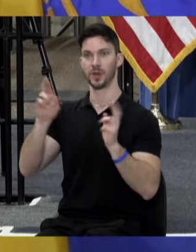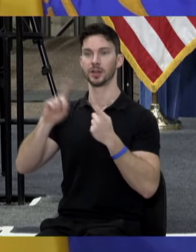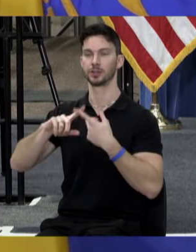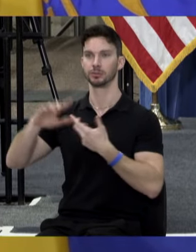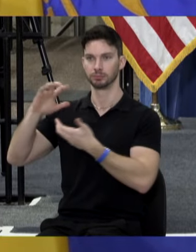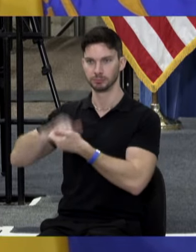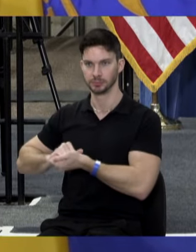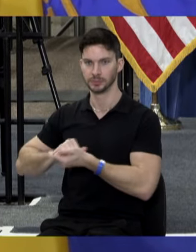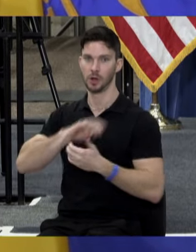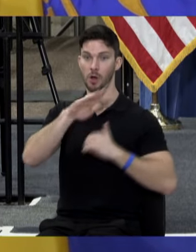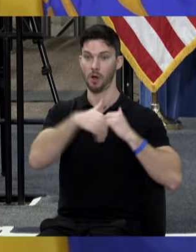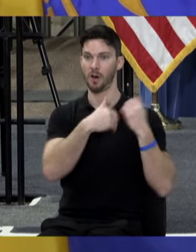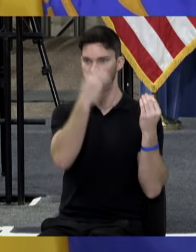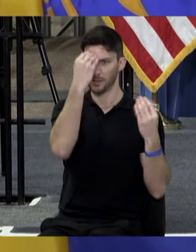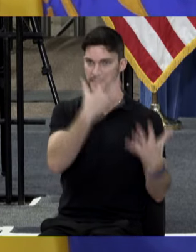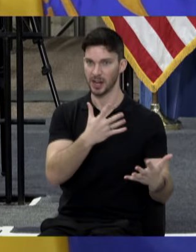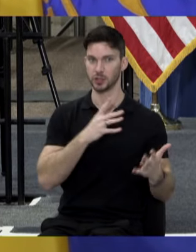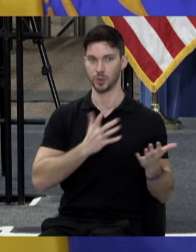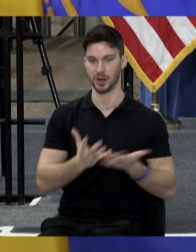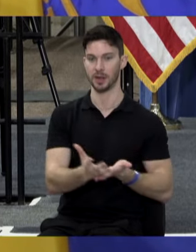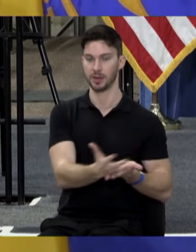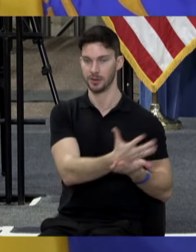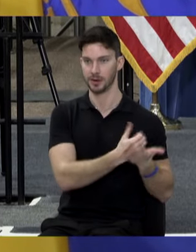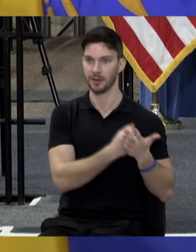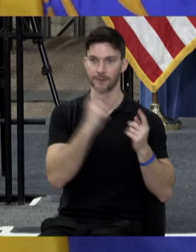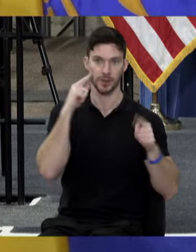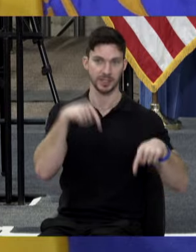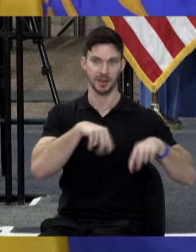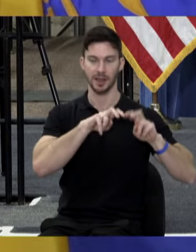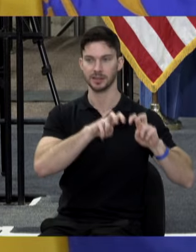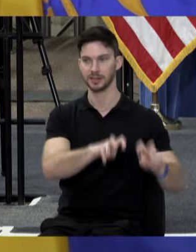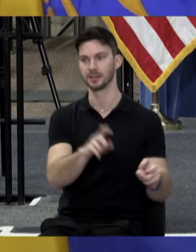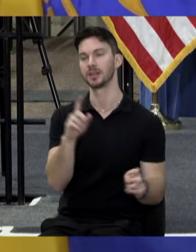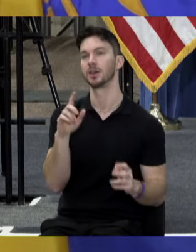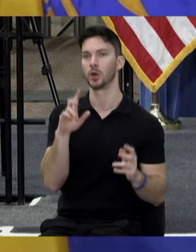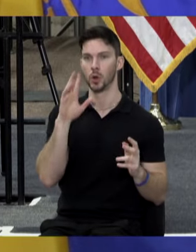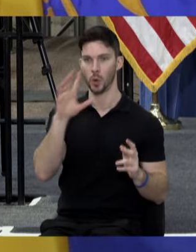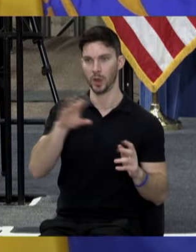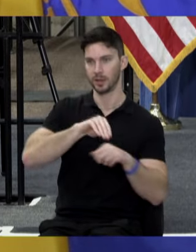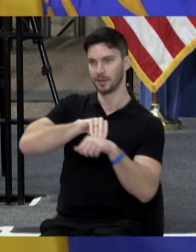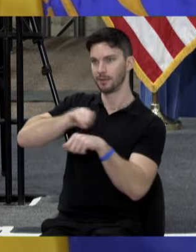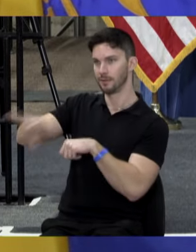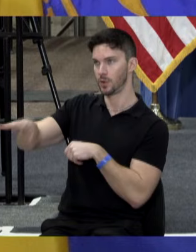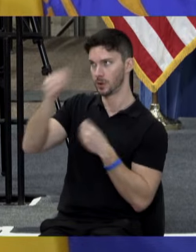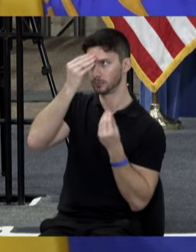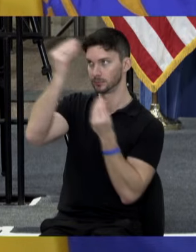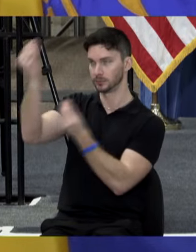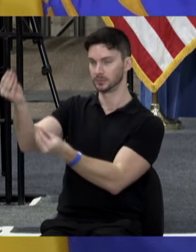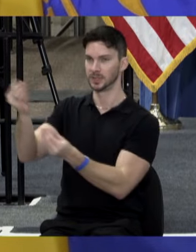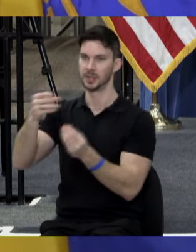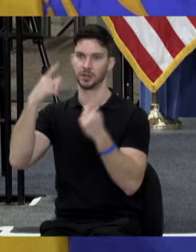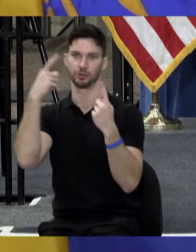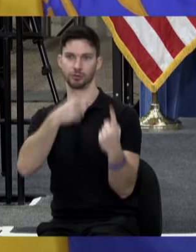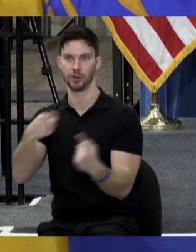gathering through this analysis inform targeted investments around AI and other tech innovations.